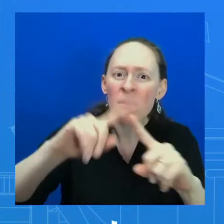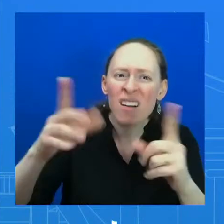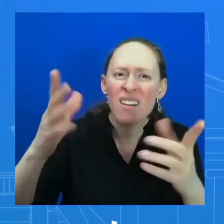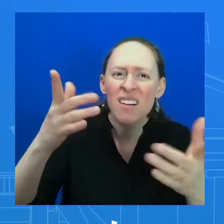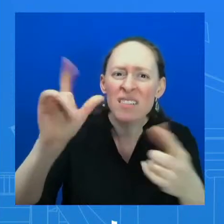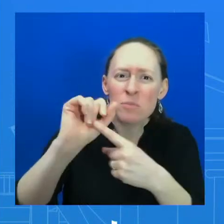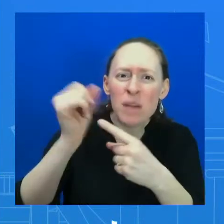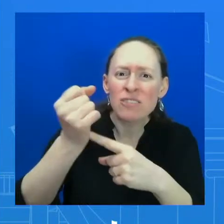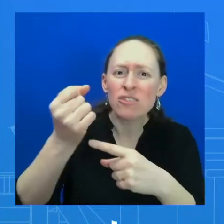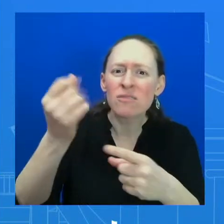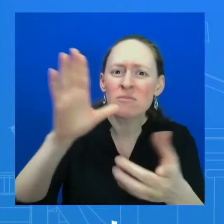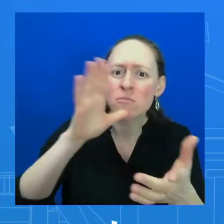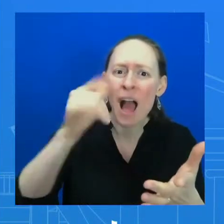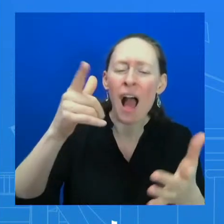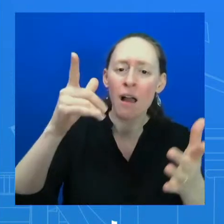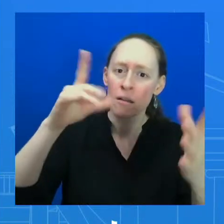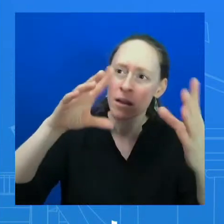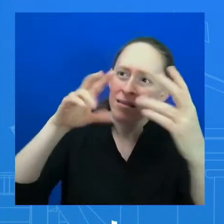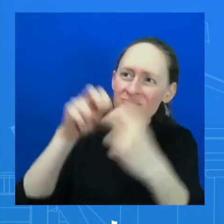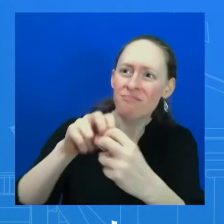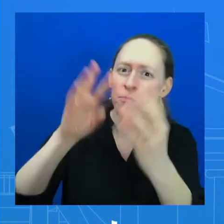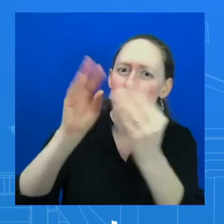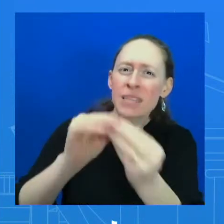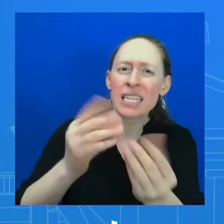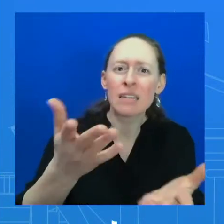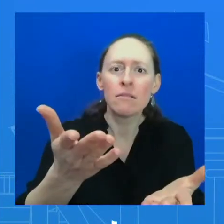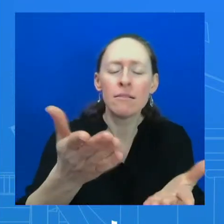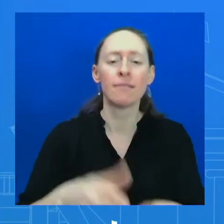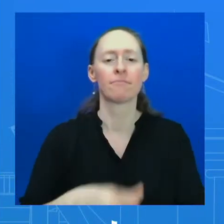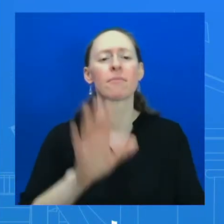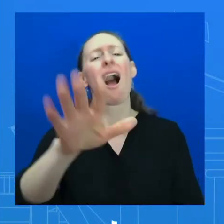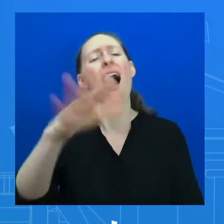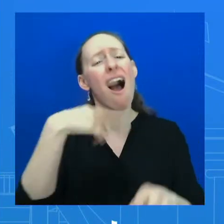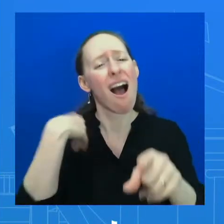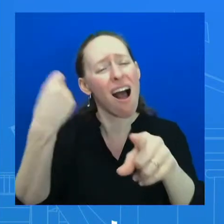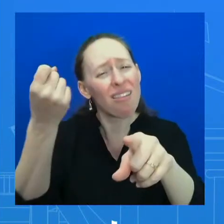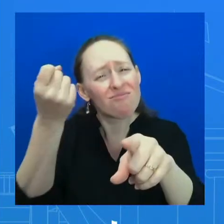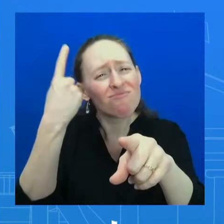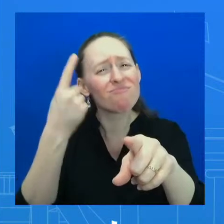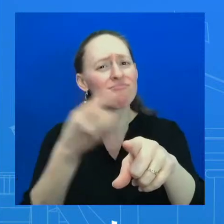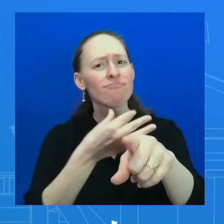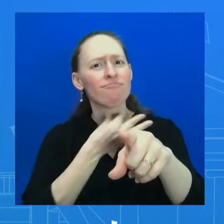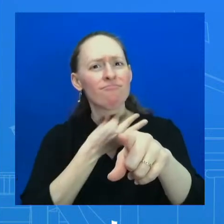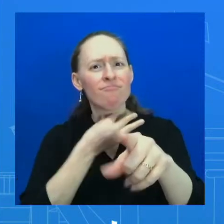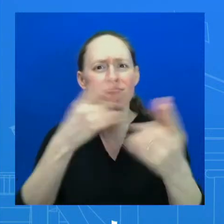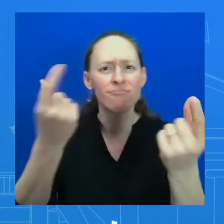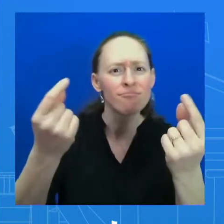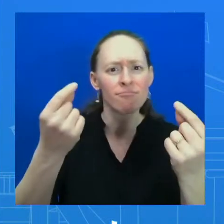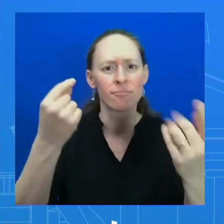I -- I get what you're saying, the -- the importance of hearing from folks who have been on the ground in Gaza. I totally understand that.